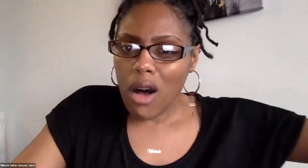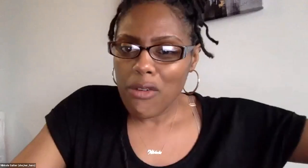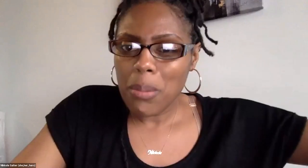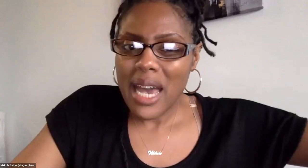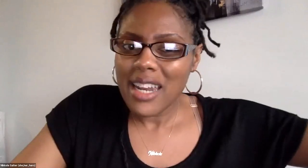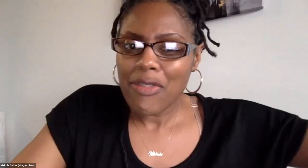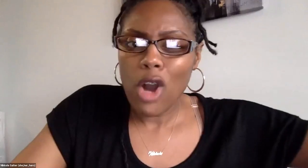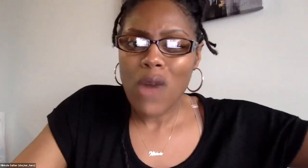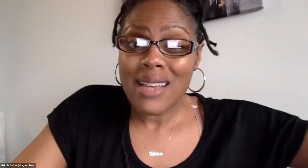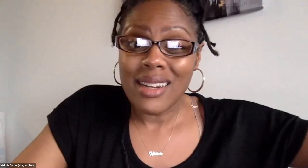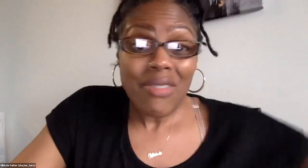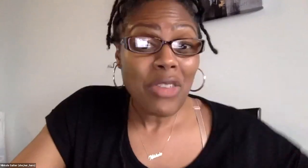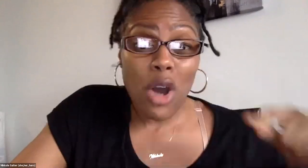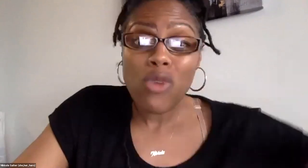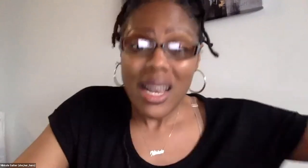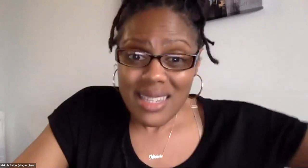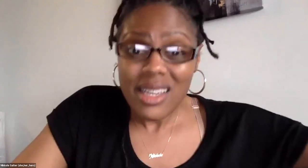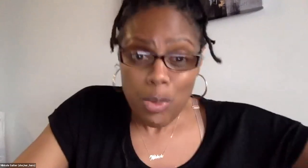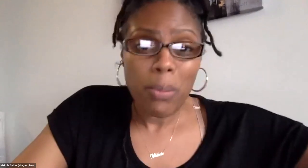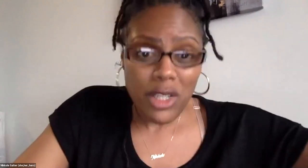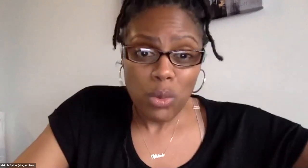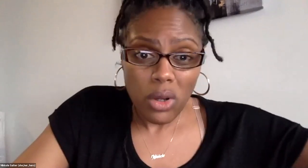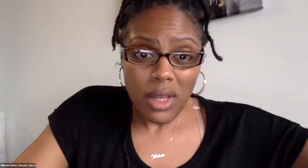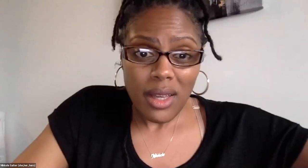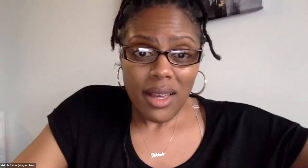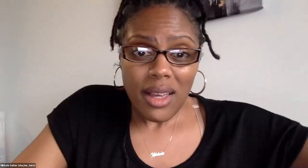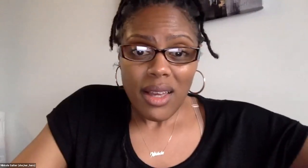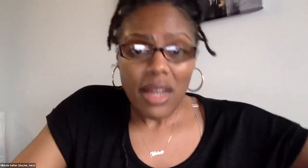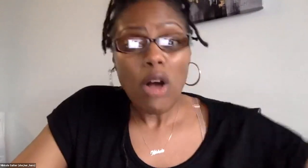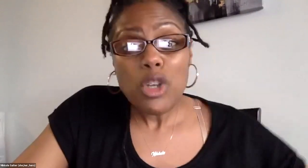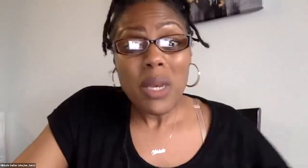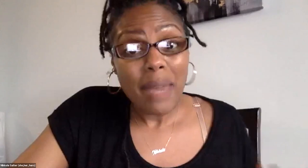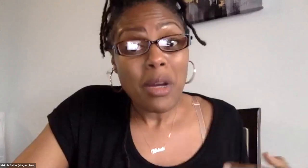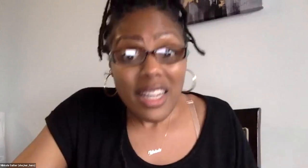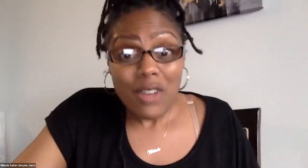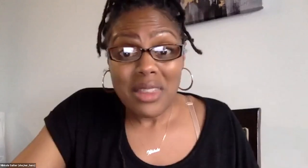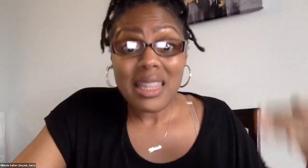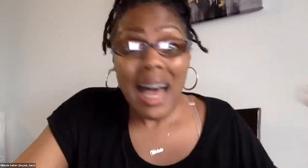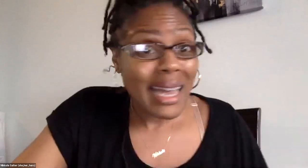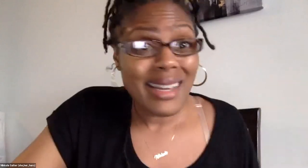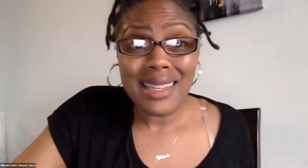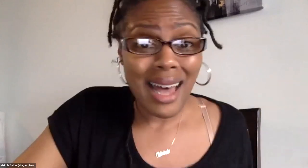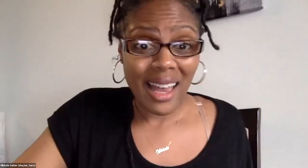off of the planet at the horizon, that the horizon is perpetual, it also became clear that the line is a lie.